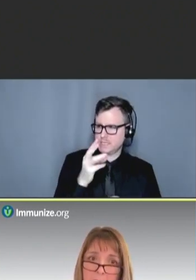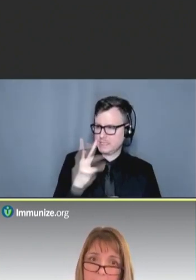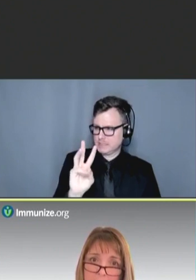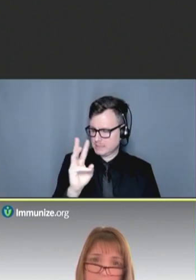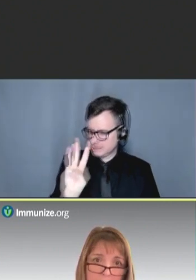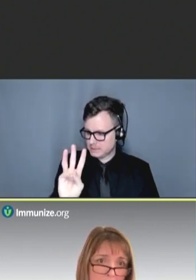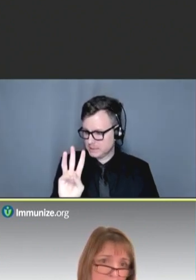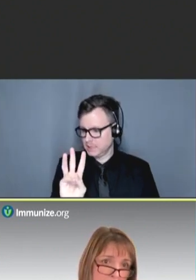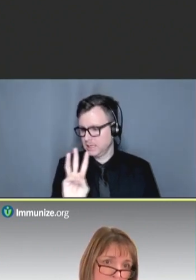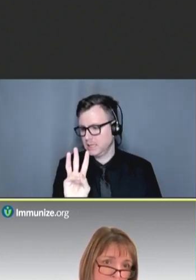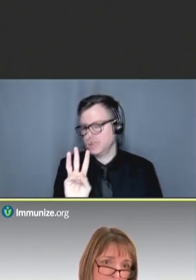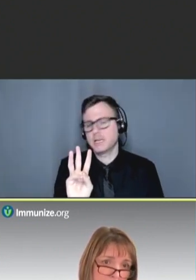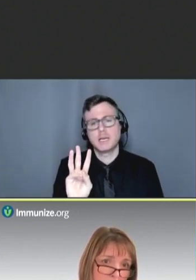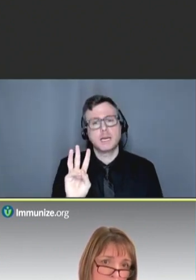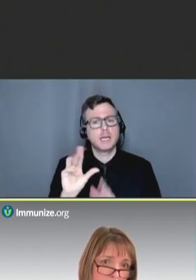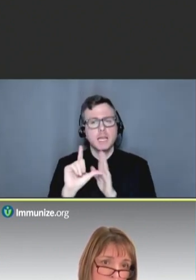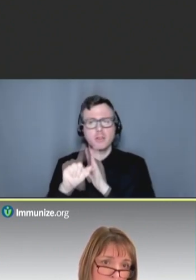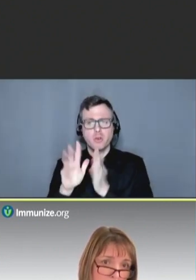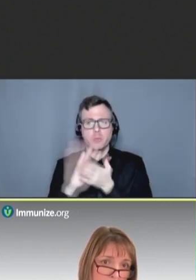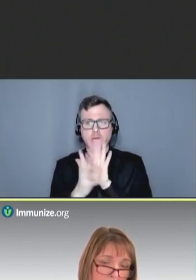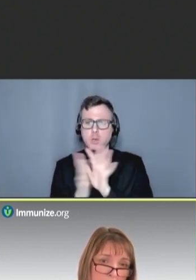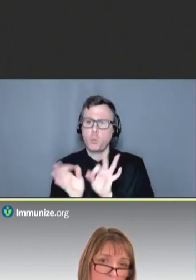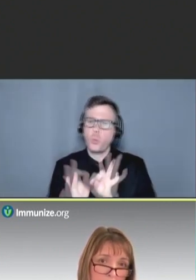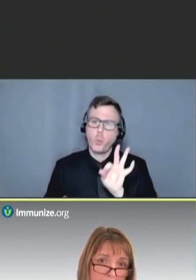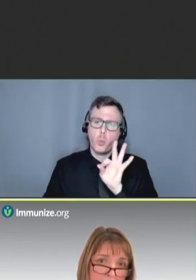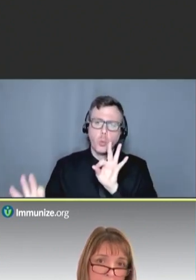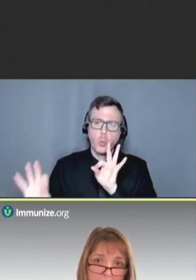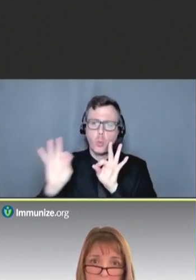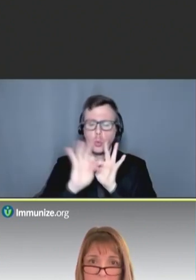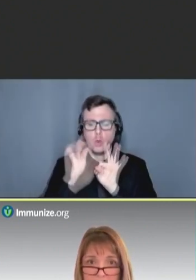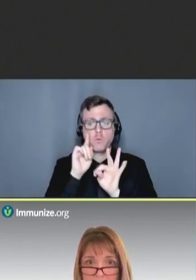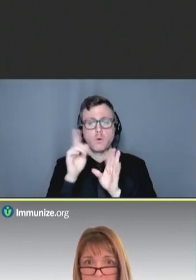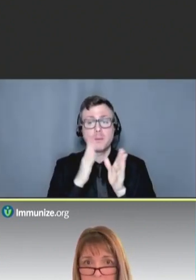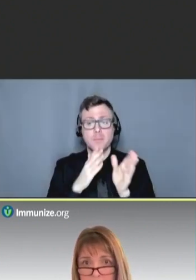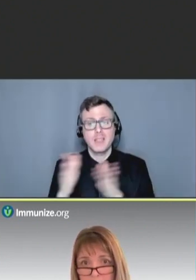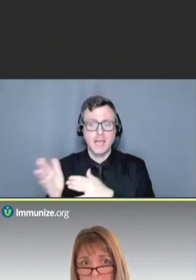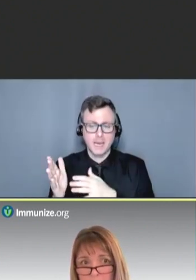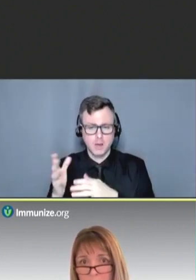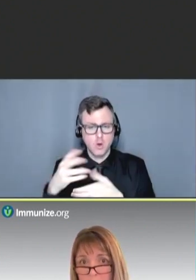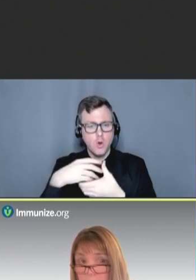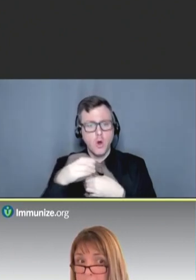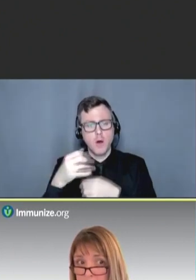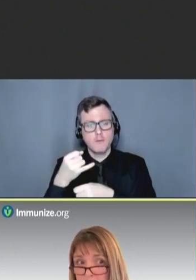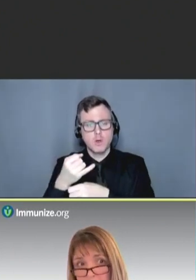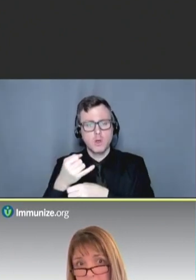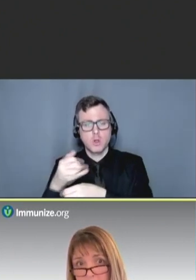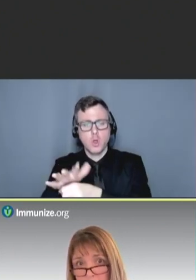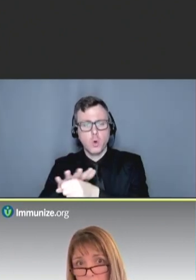and then became a very important tool for planning offsite, safe COVID-19 vaccination